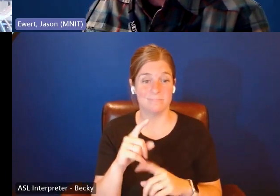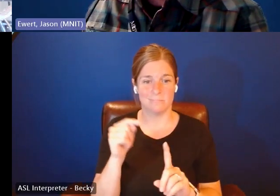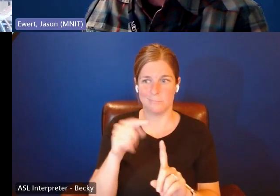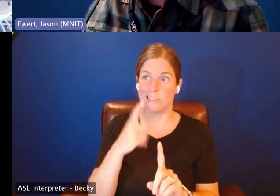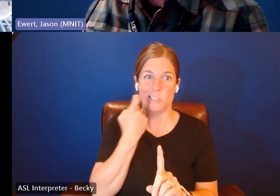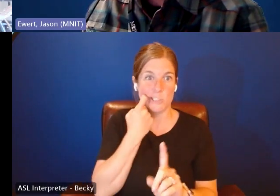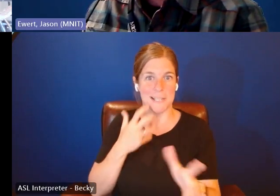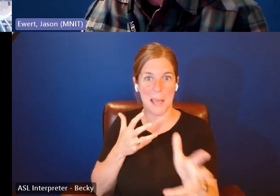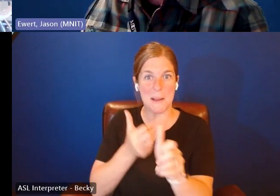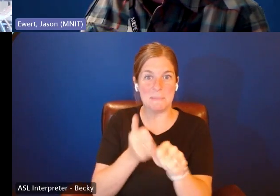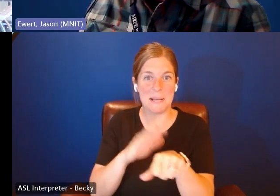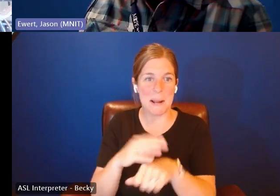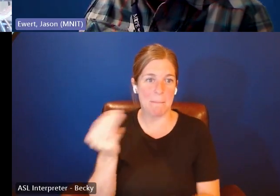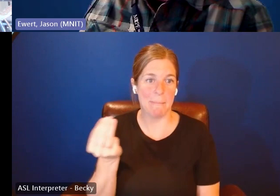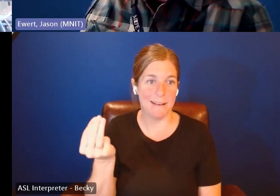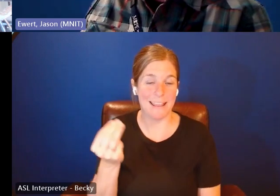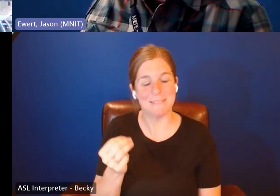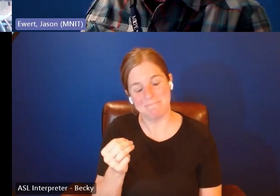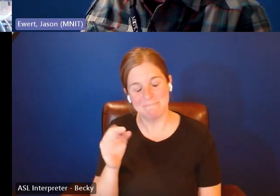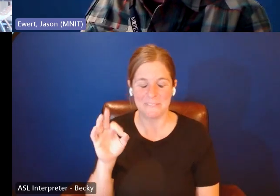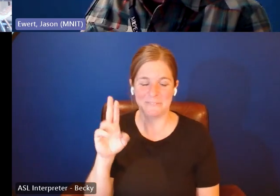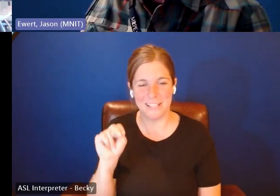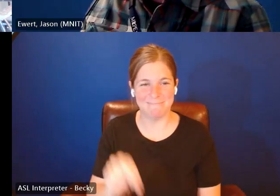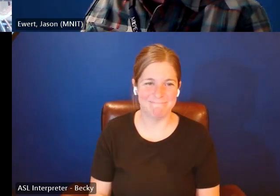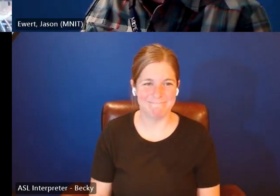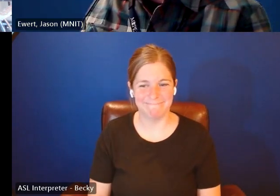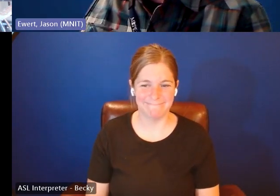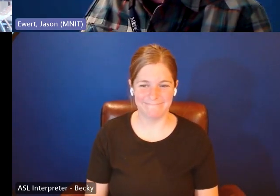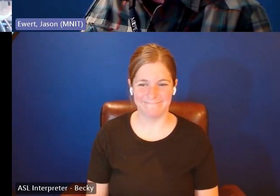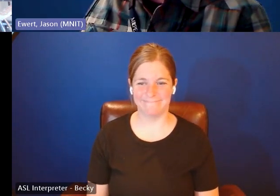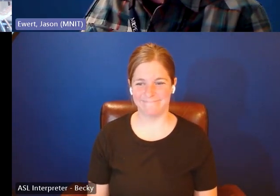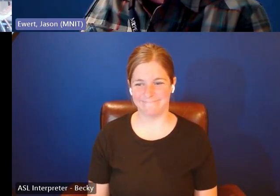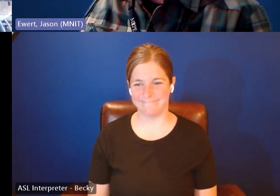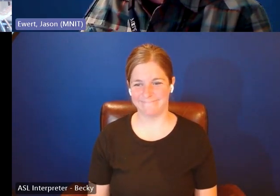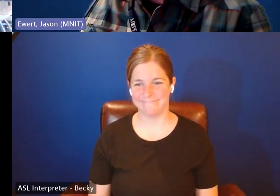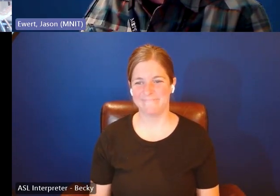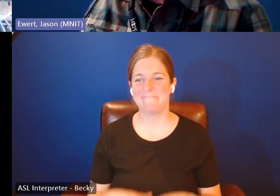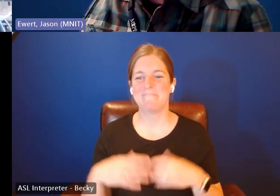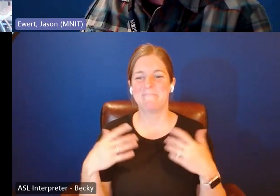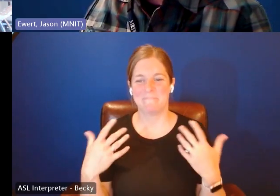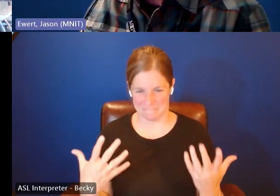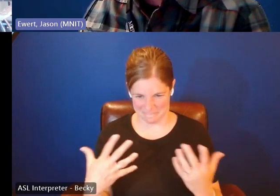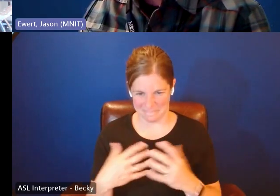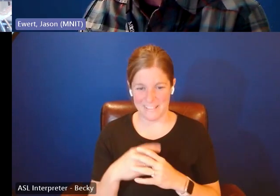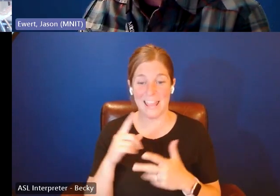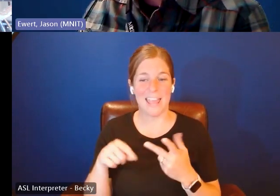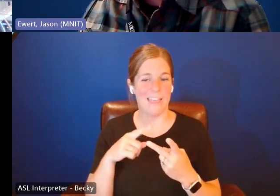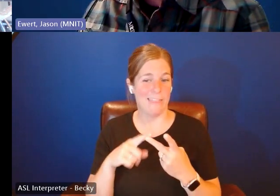So that was really fun. So we'll get into that. And then I'm sure the conversation